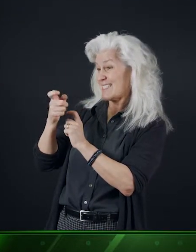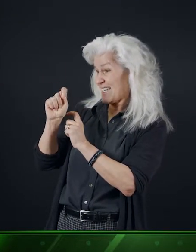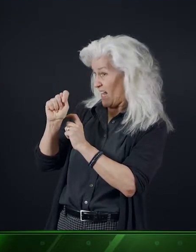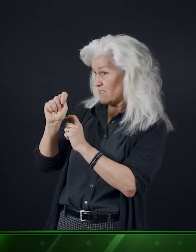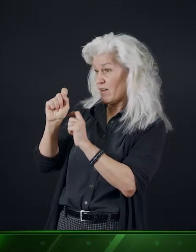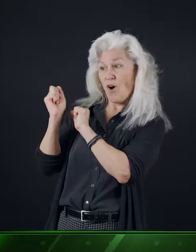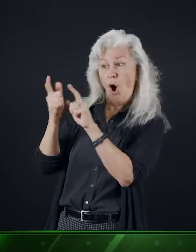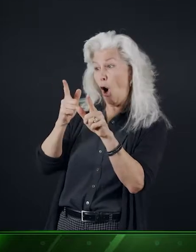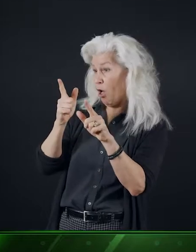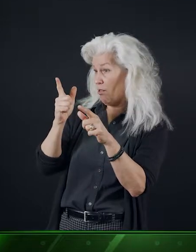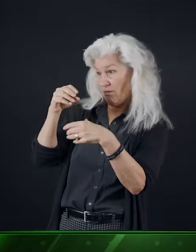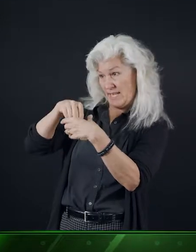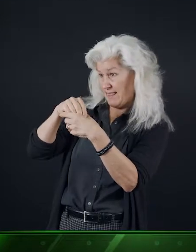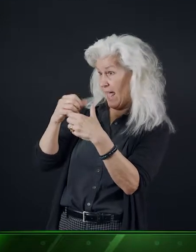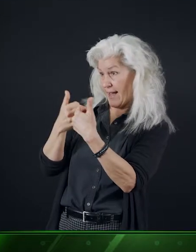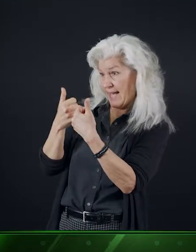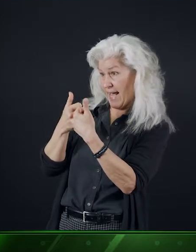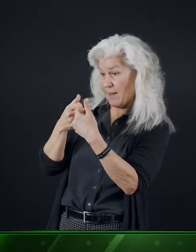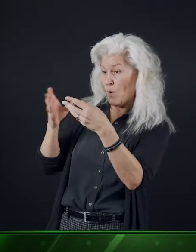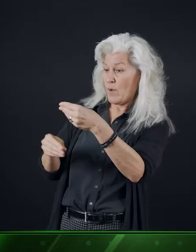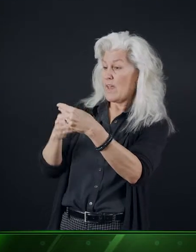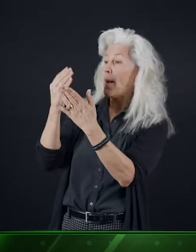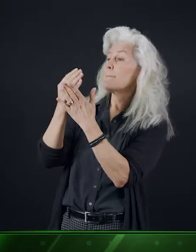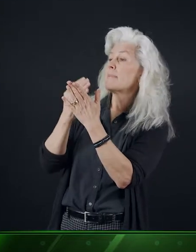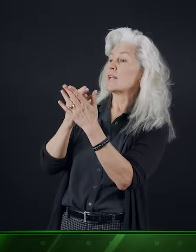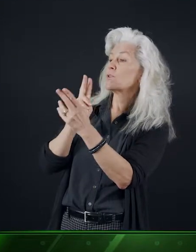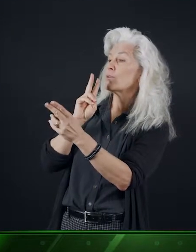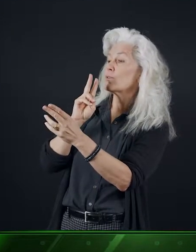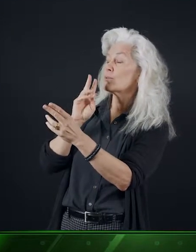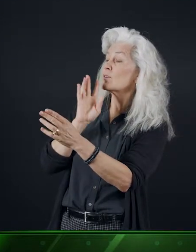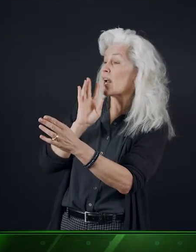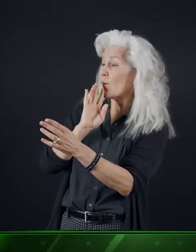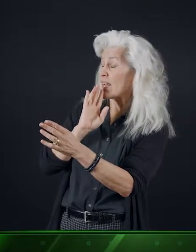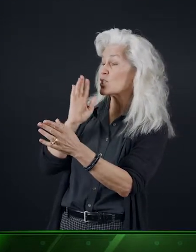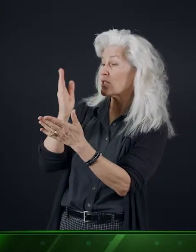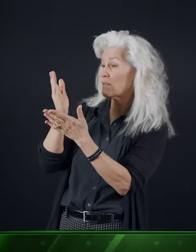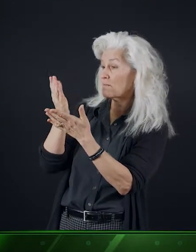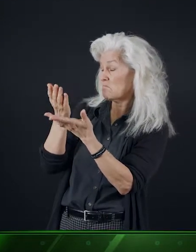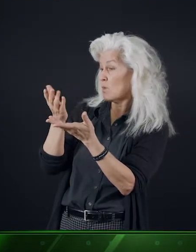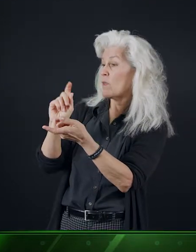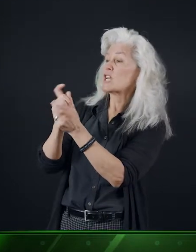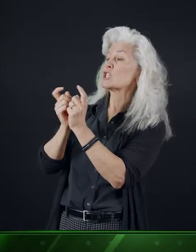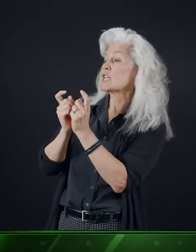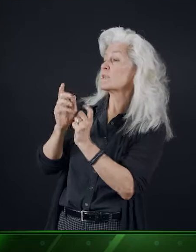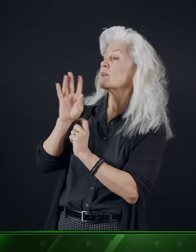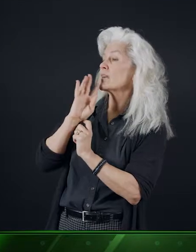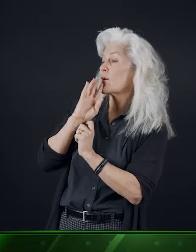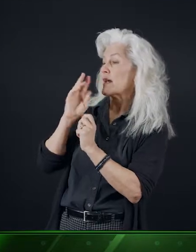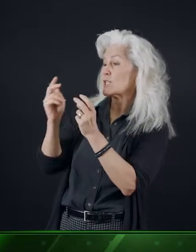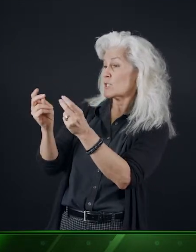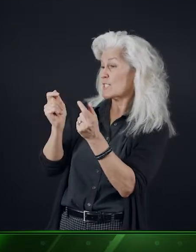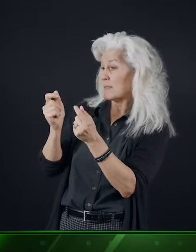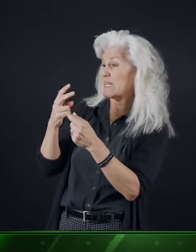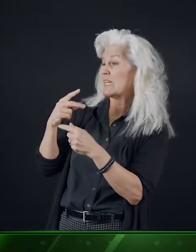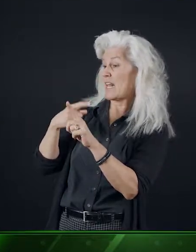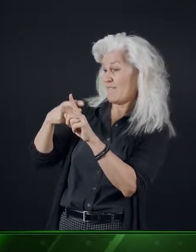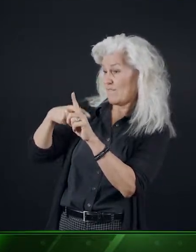We've also added a menu narration feature with adjustable narration speed and volume for those who commonly utilize screen readers.